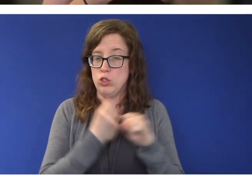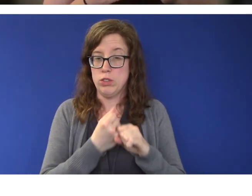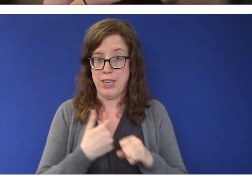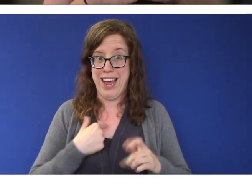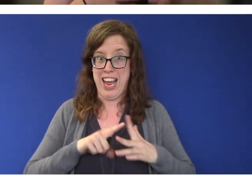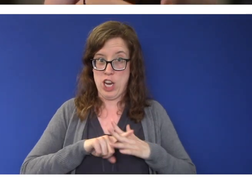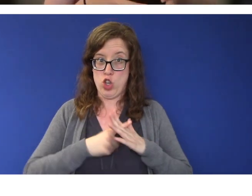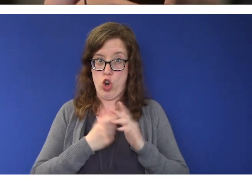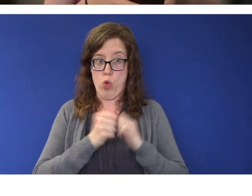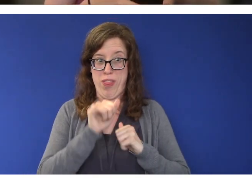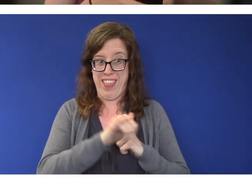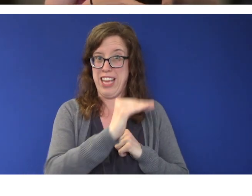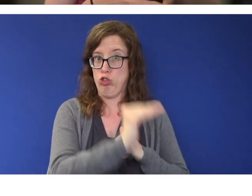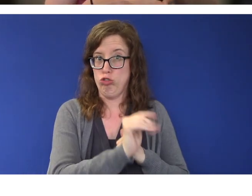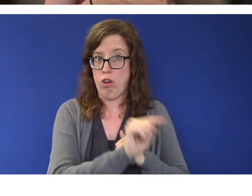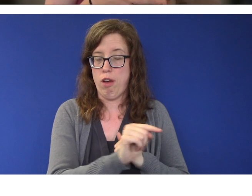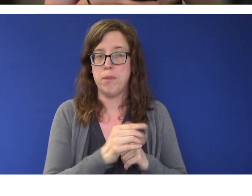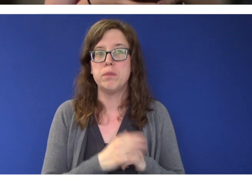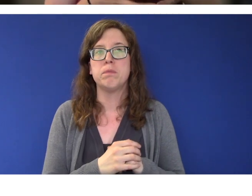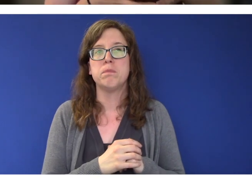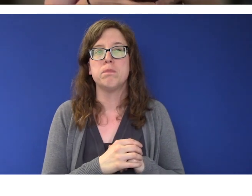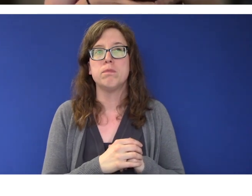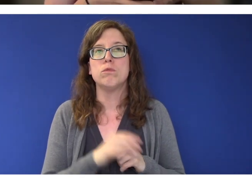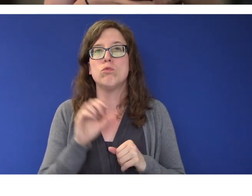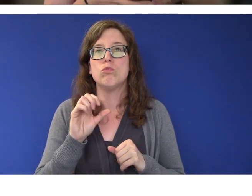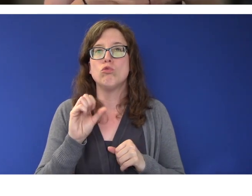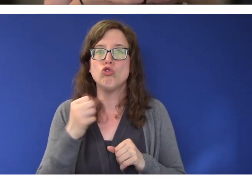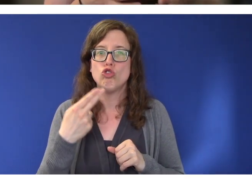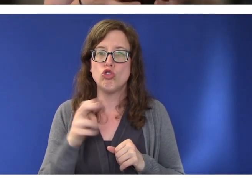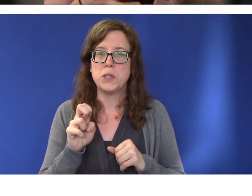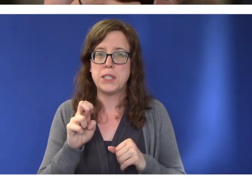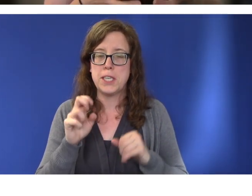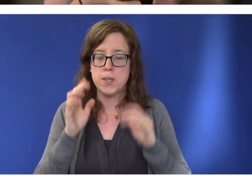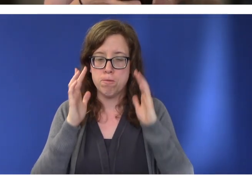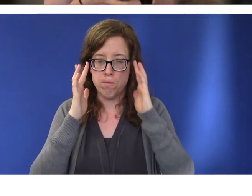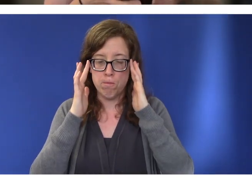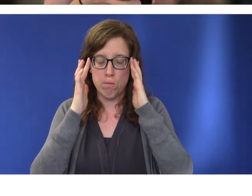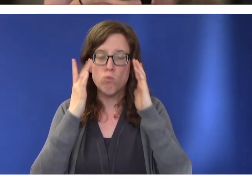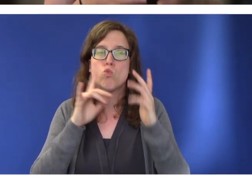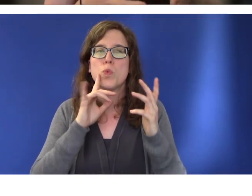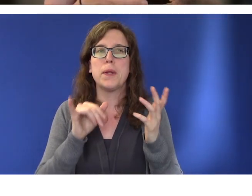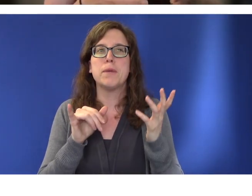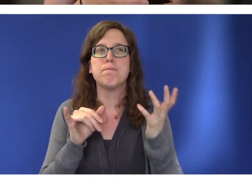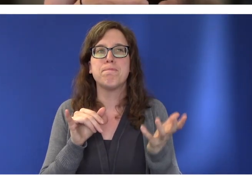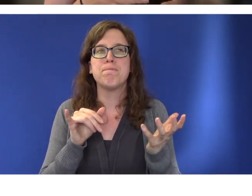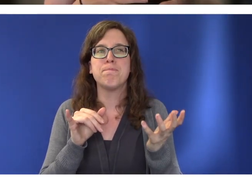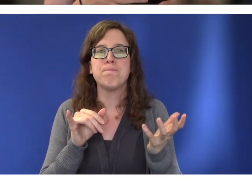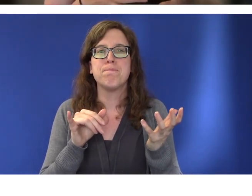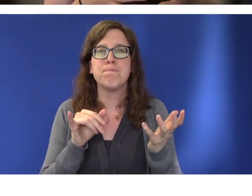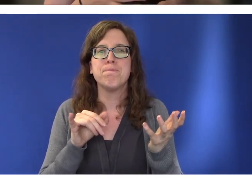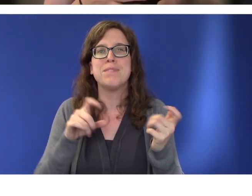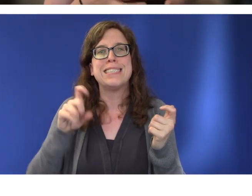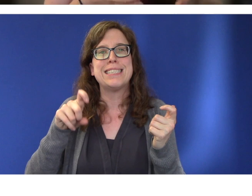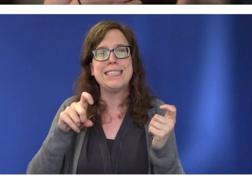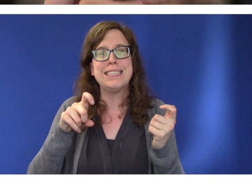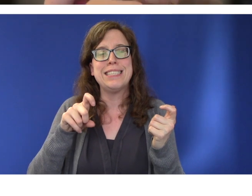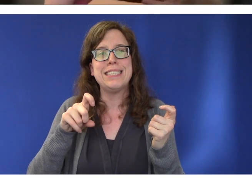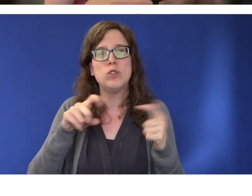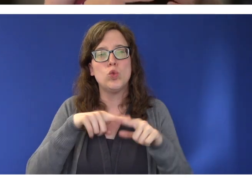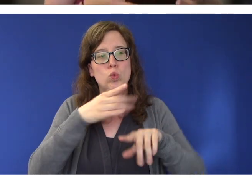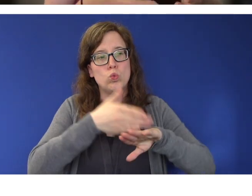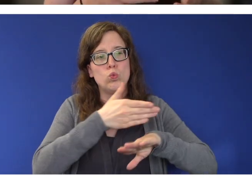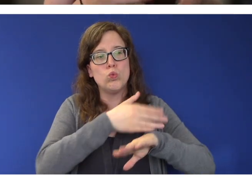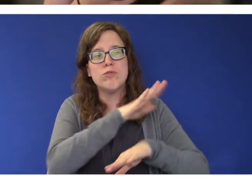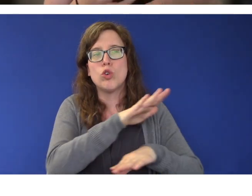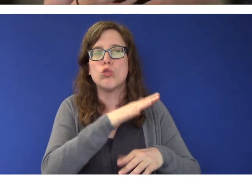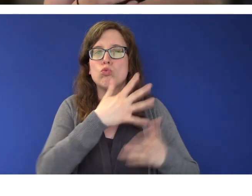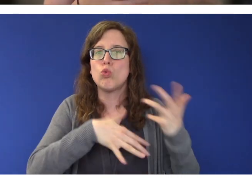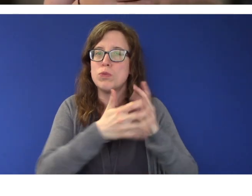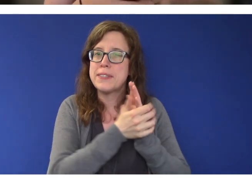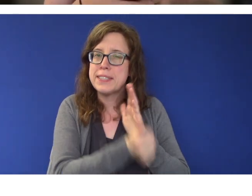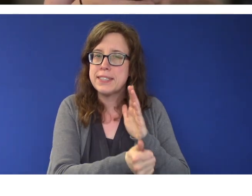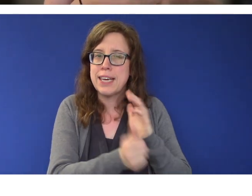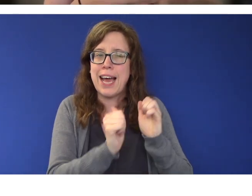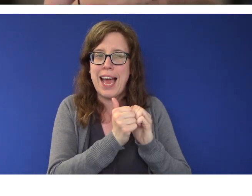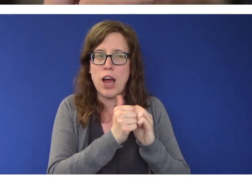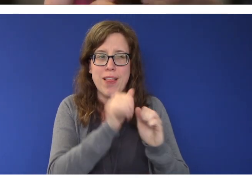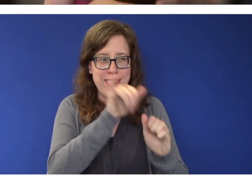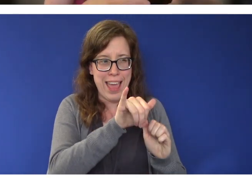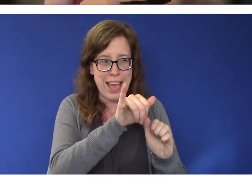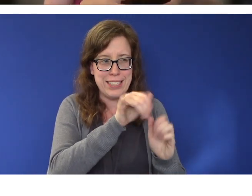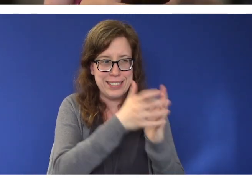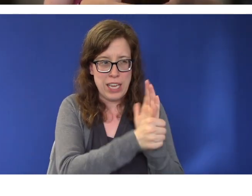I first started with this child she really needed some work on social skills and how to apply them